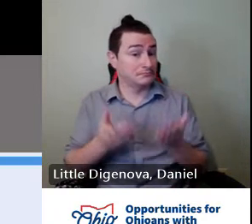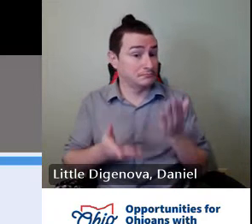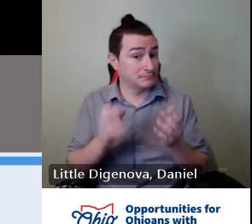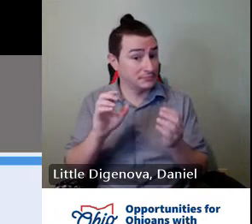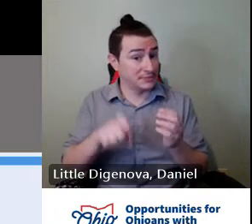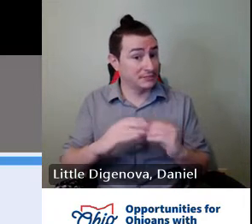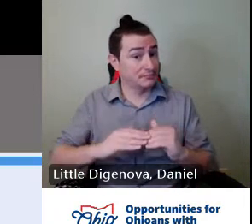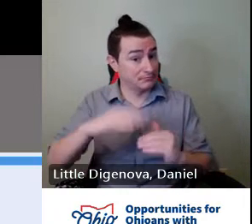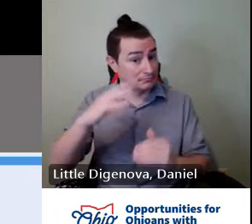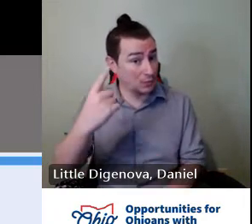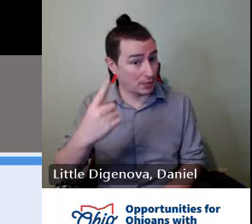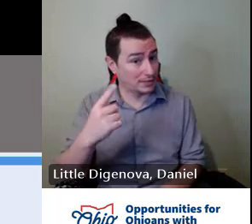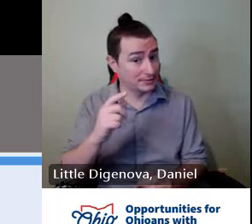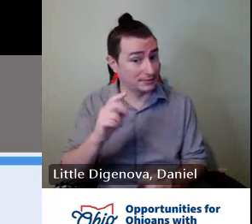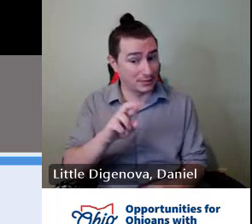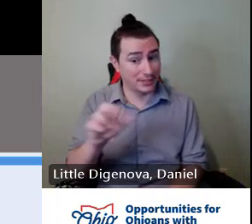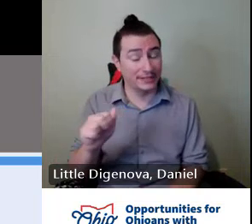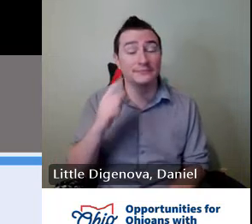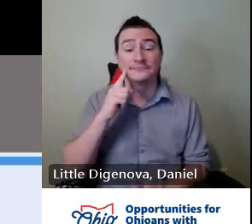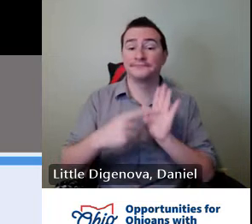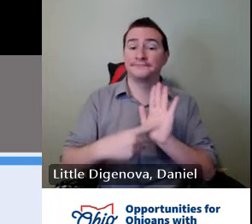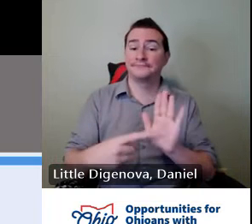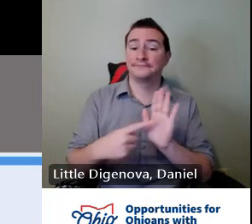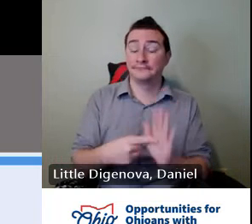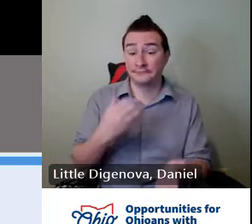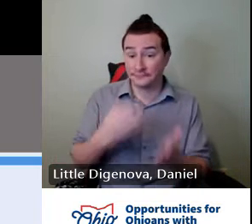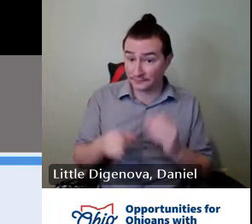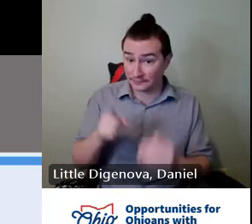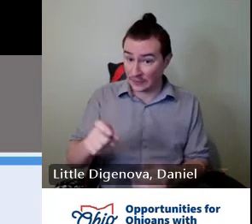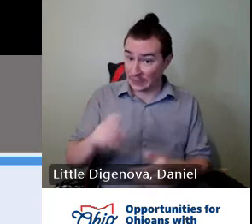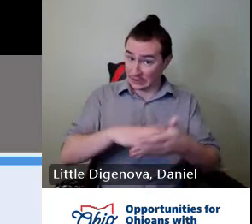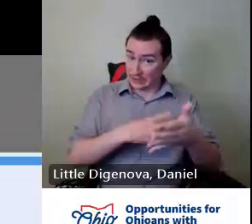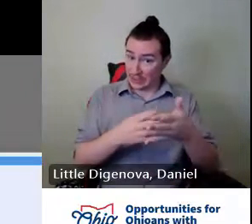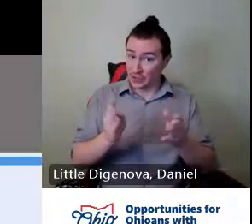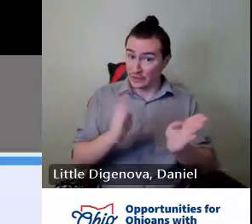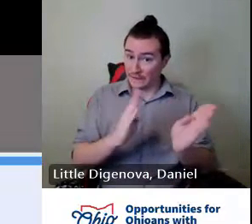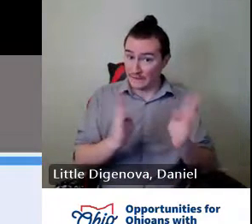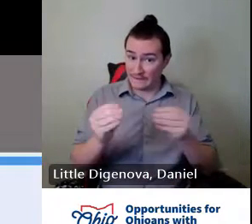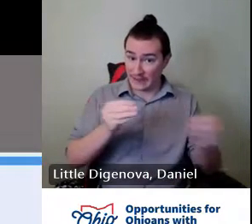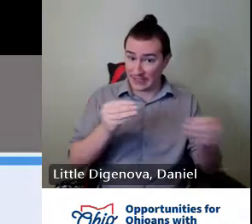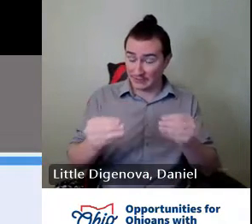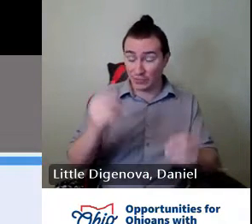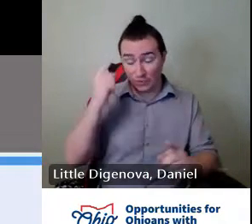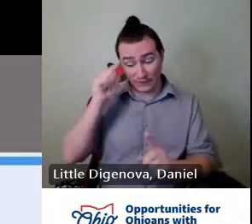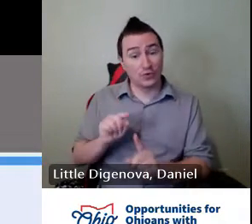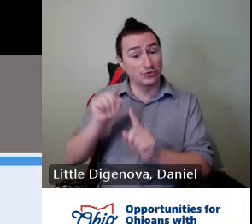For example, the employee may need a flexible schedule to attend therapy sessions once a week for a period of time or